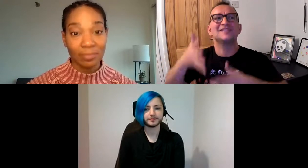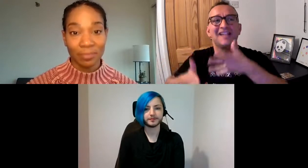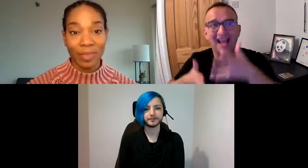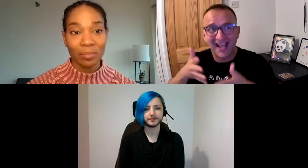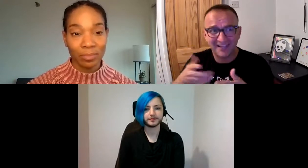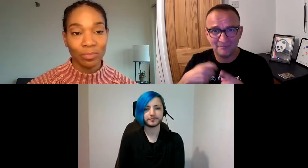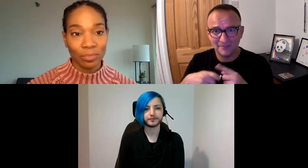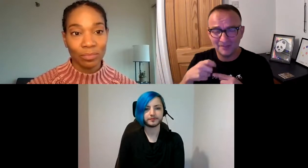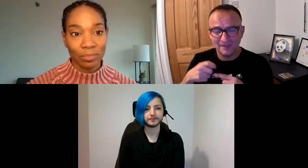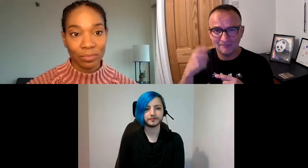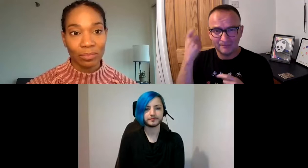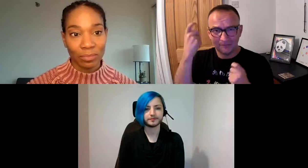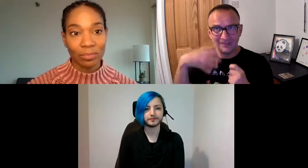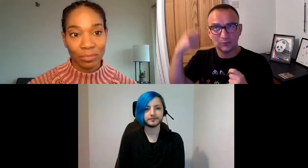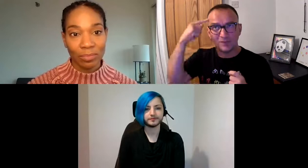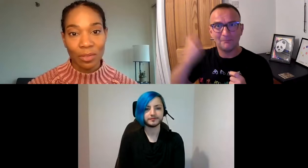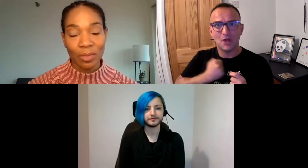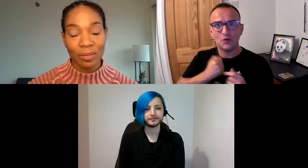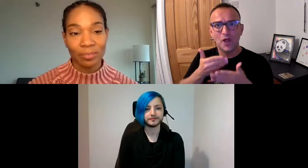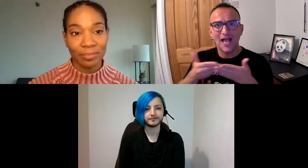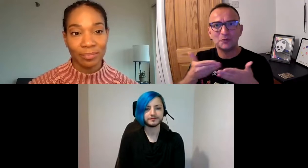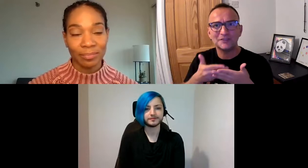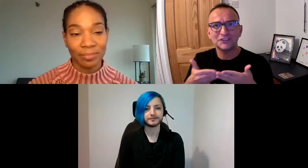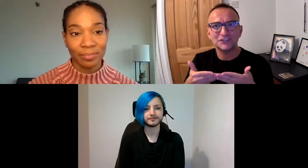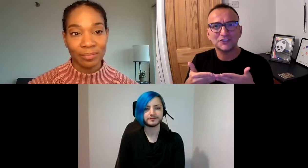that some of these ideas are new to deaf communities so